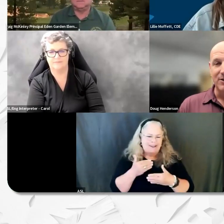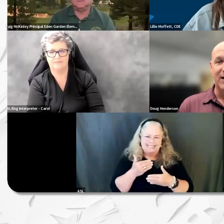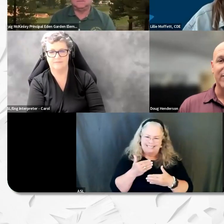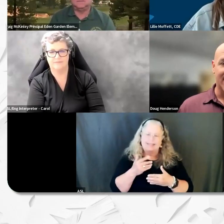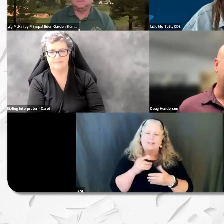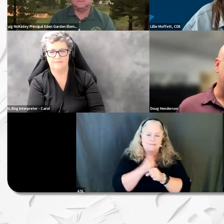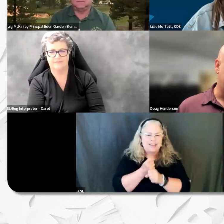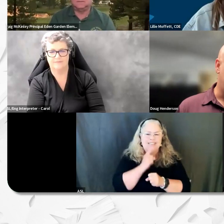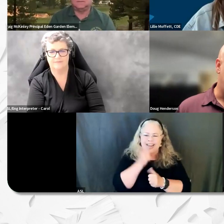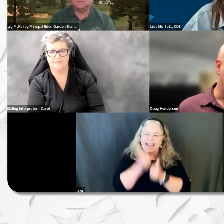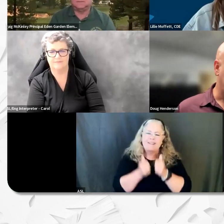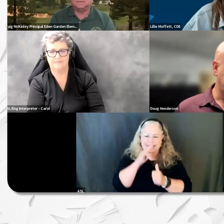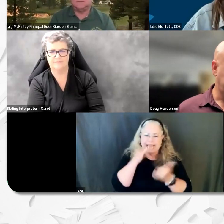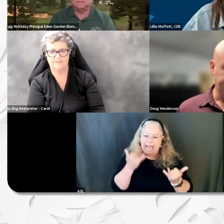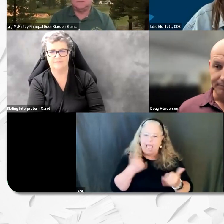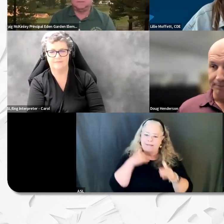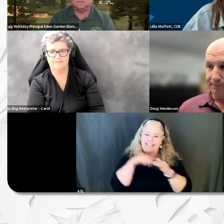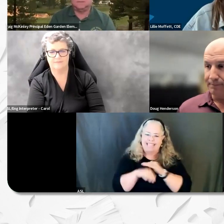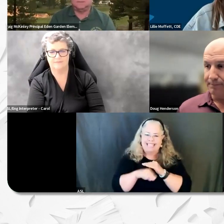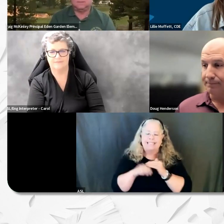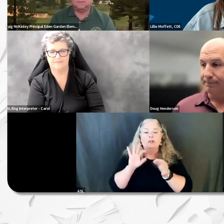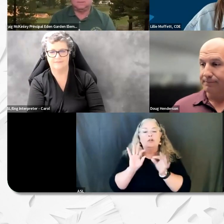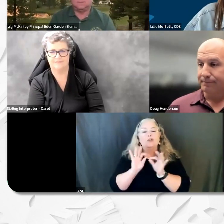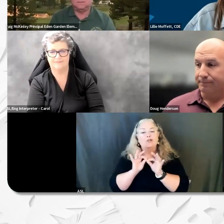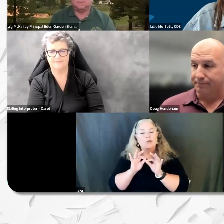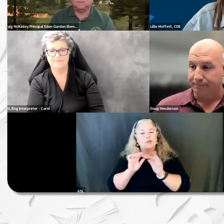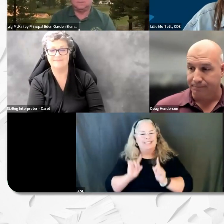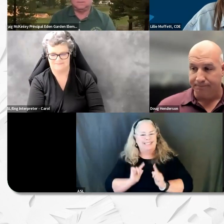make sure every kid has access to that now. Lillie Moffett: That's awesome. And I like